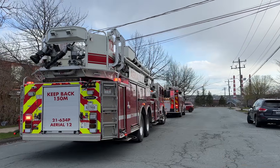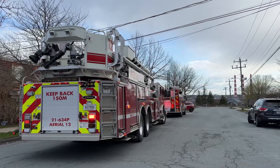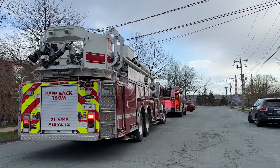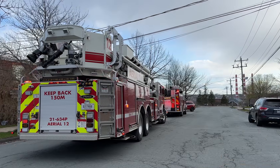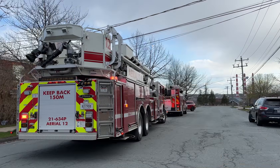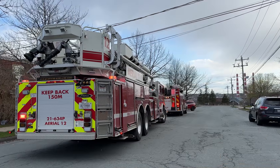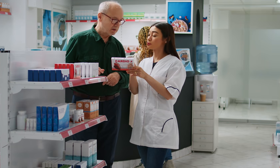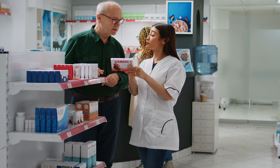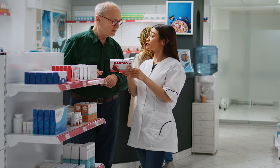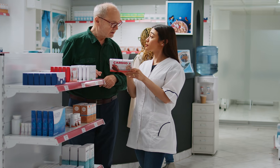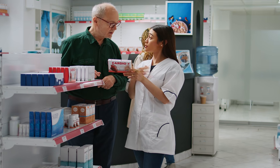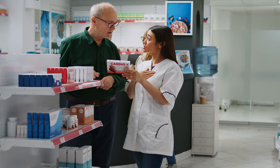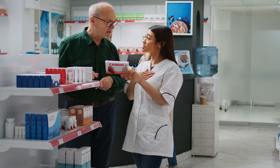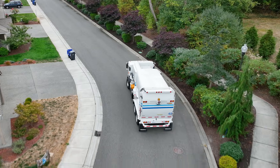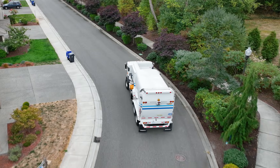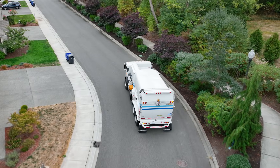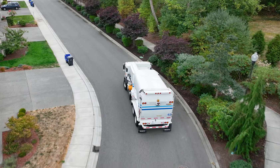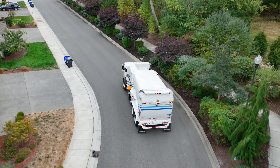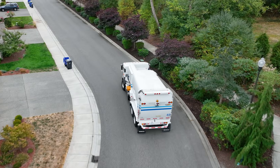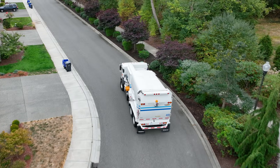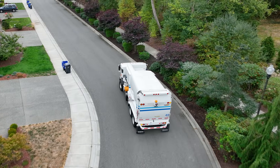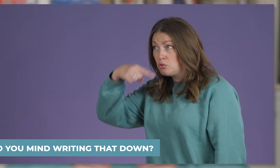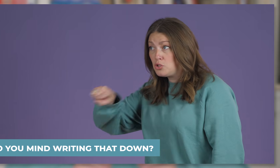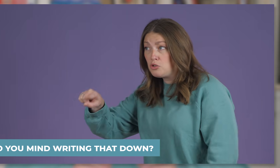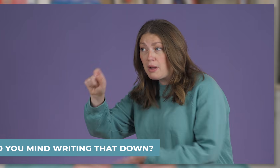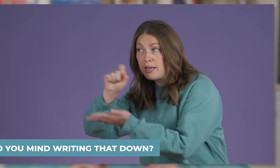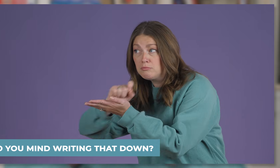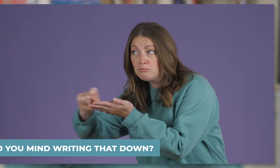This video is a part of a series for public services.